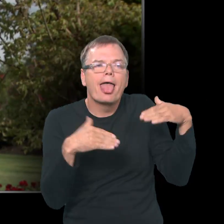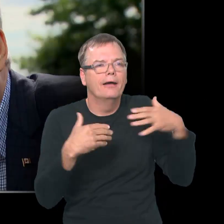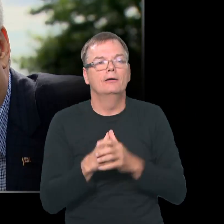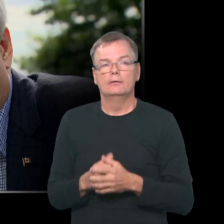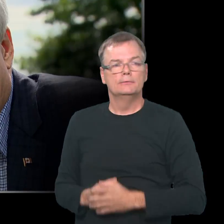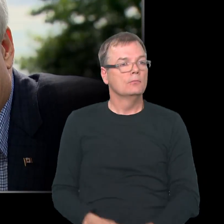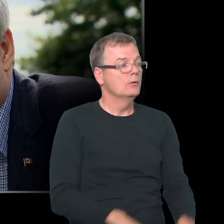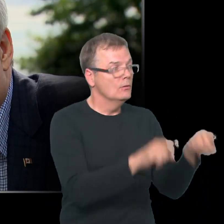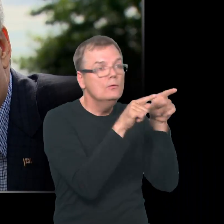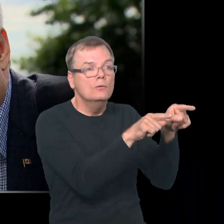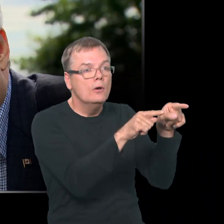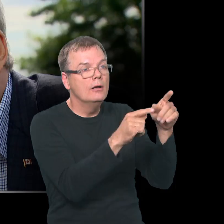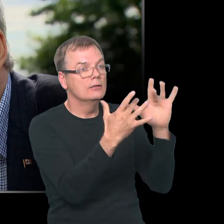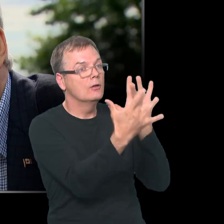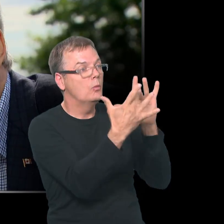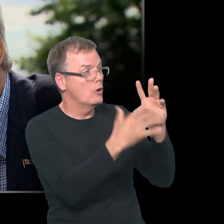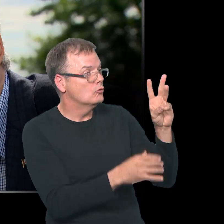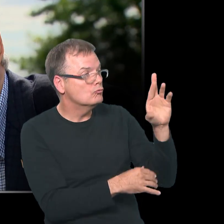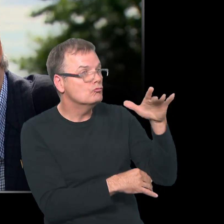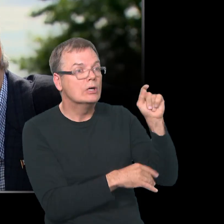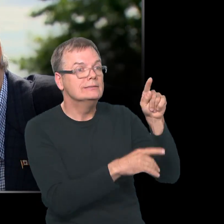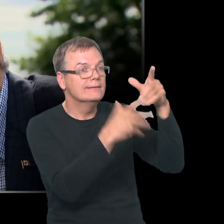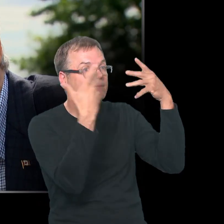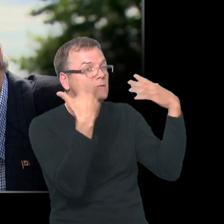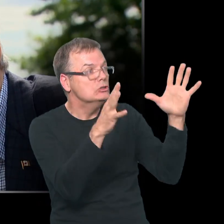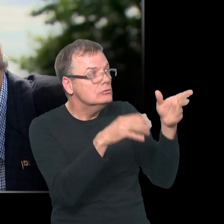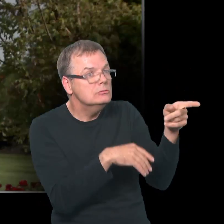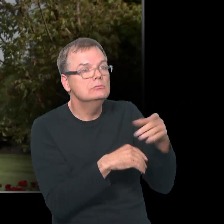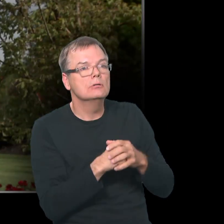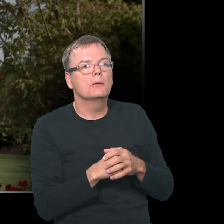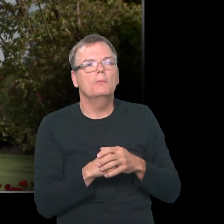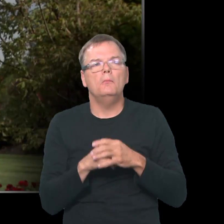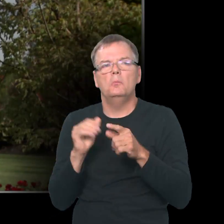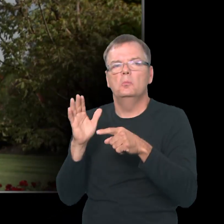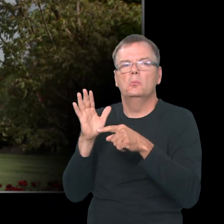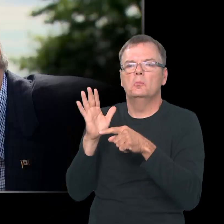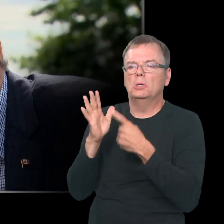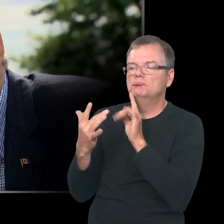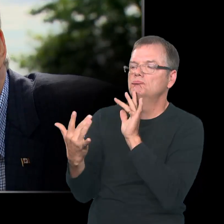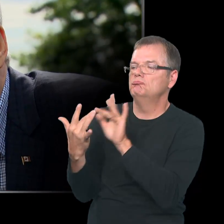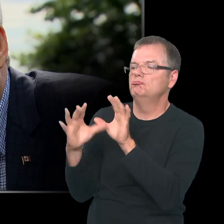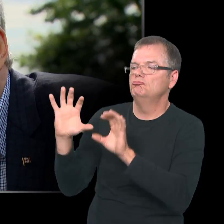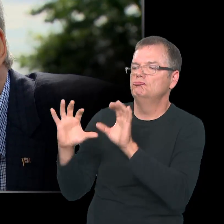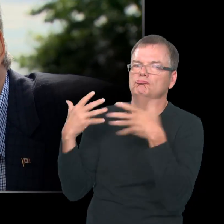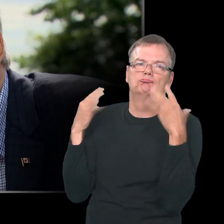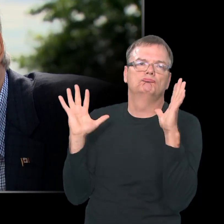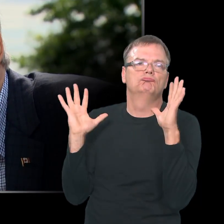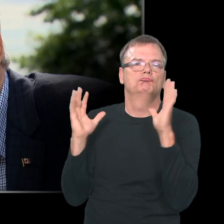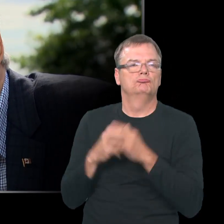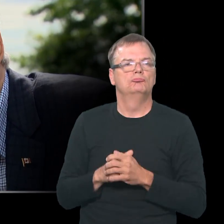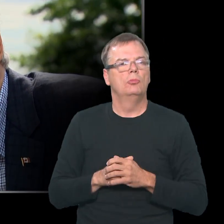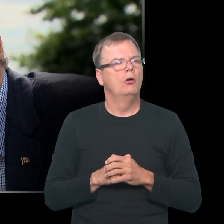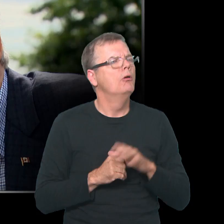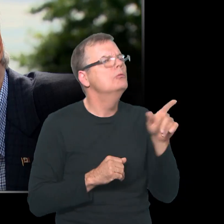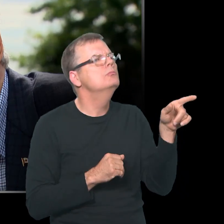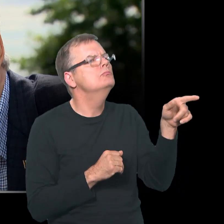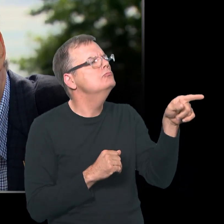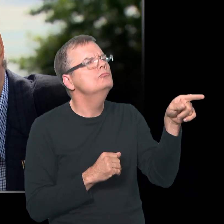very differently. Have you talked to Nigel Wright since you fired him? Just, we had, I think, one very brief conversation. What was that about?